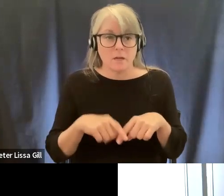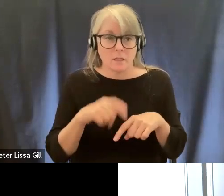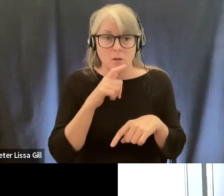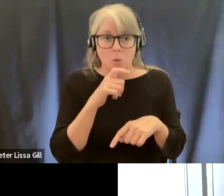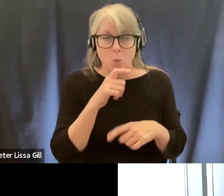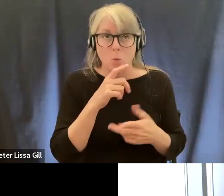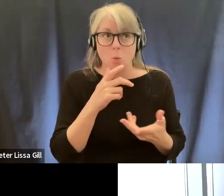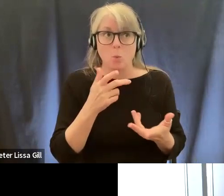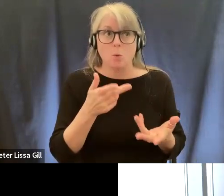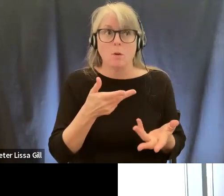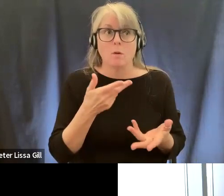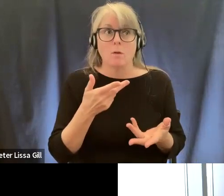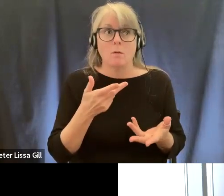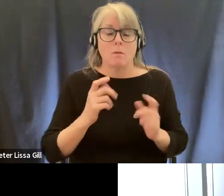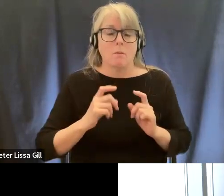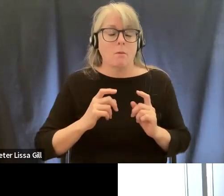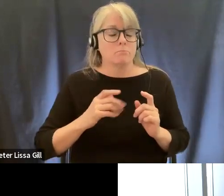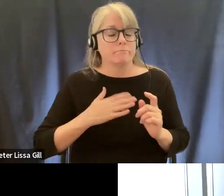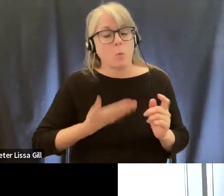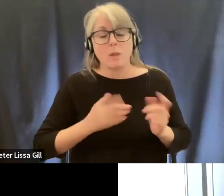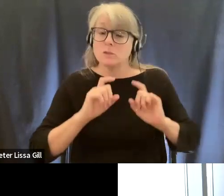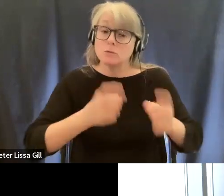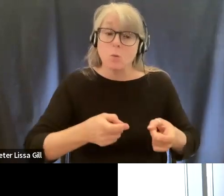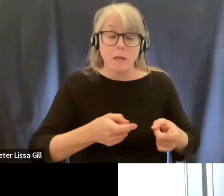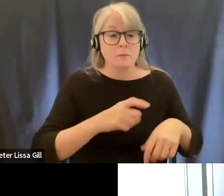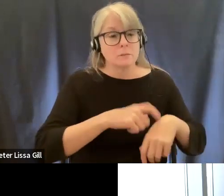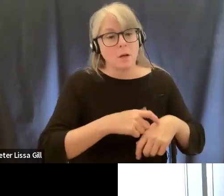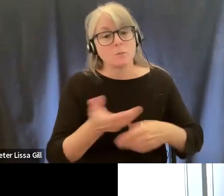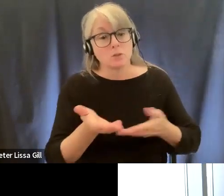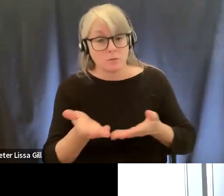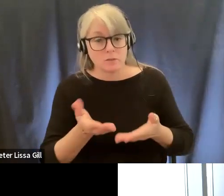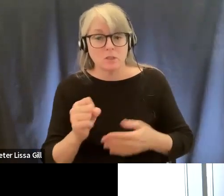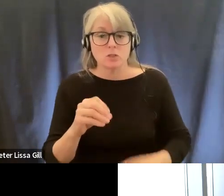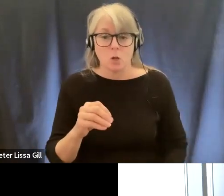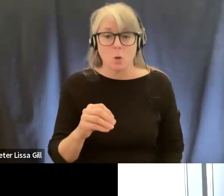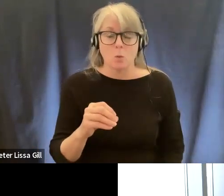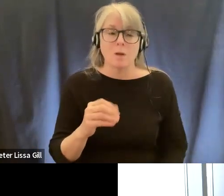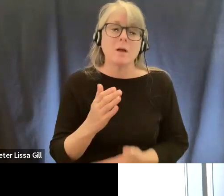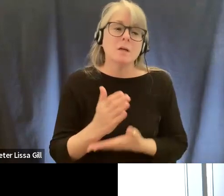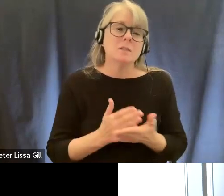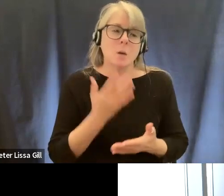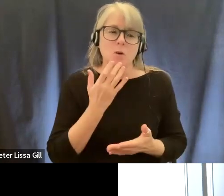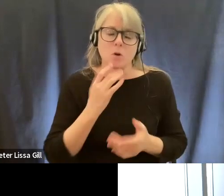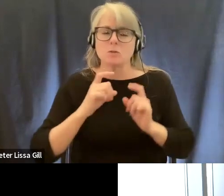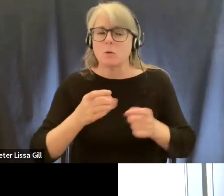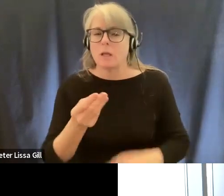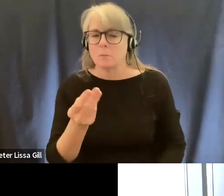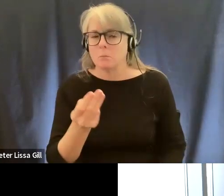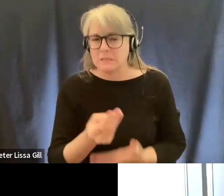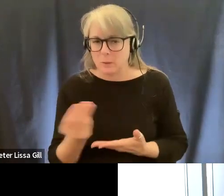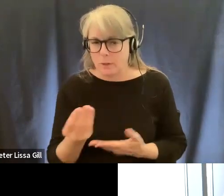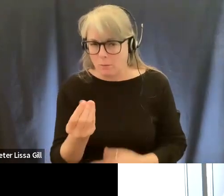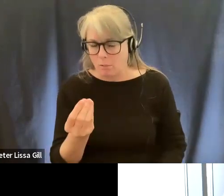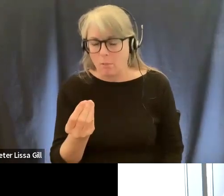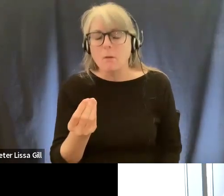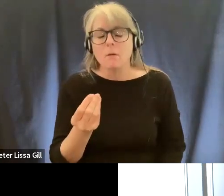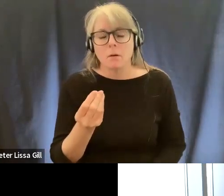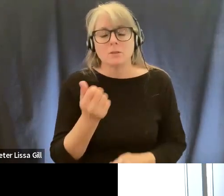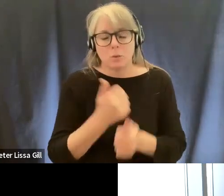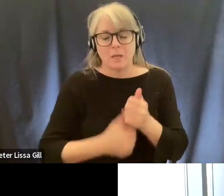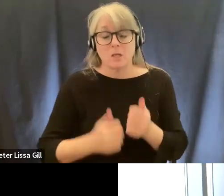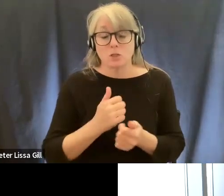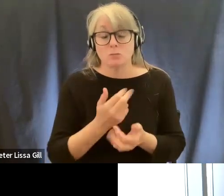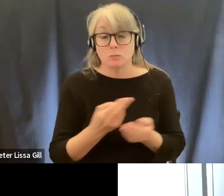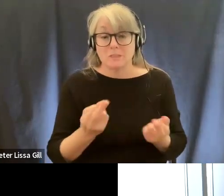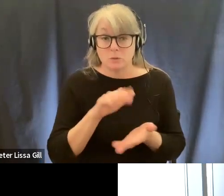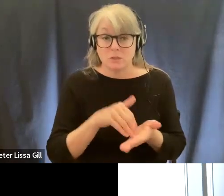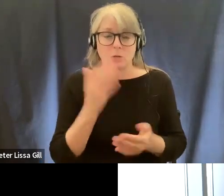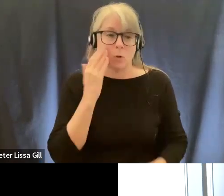Some just want to donate material. So each of our resource centers will know that information. The toll-free number.